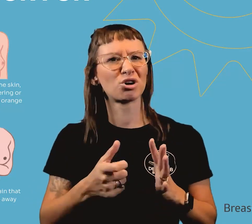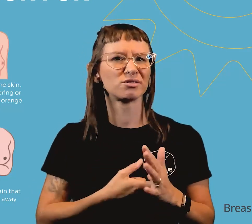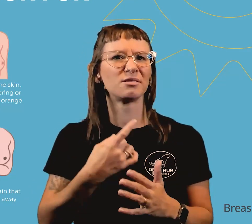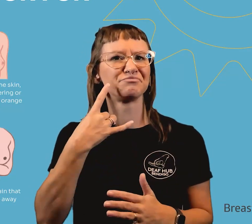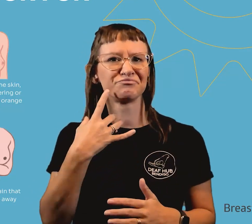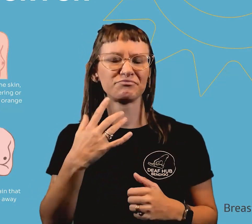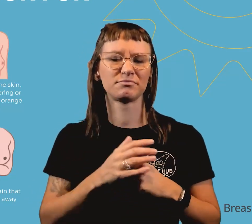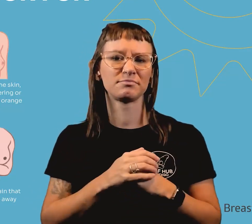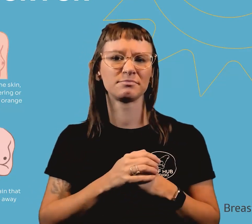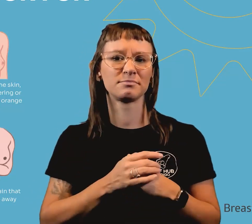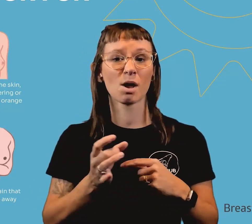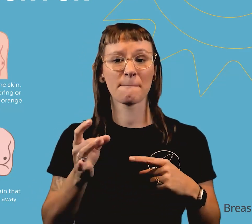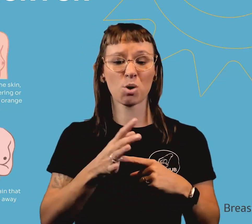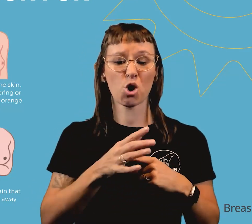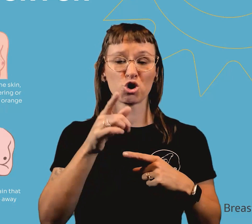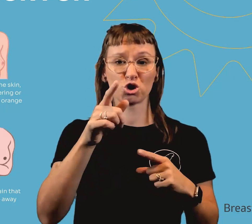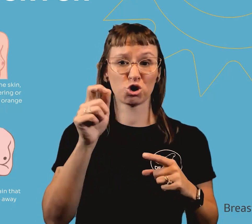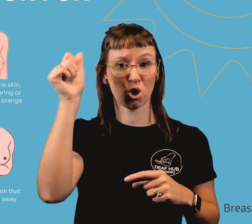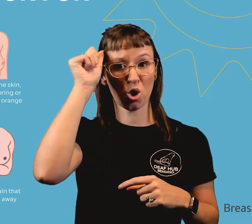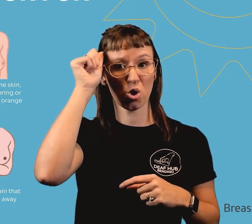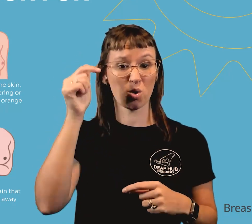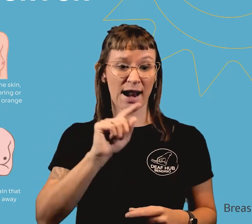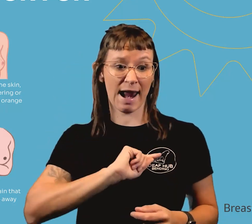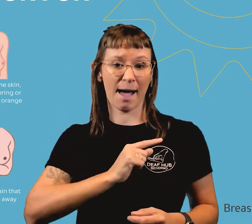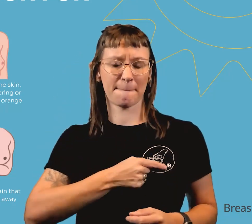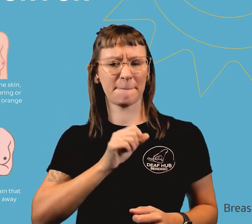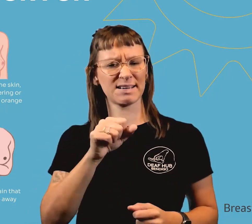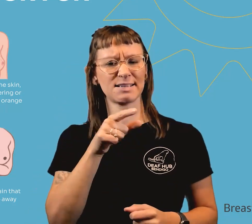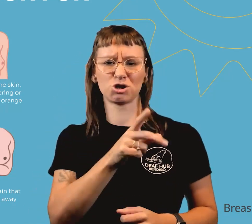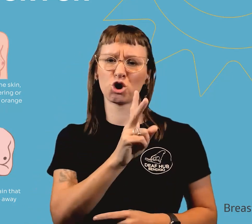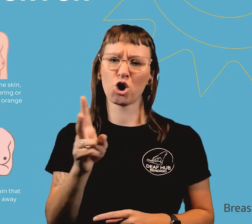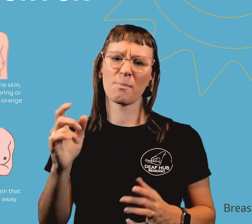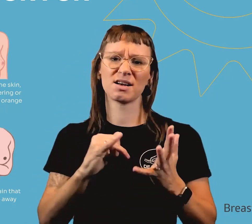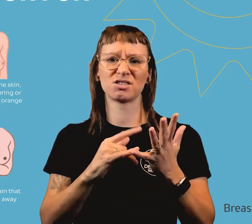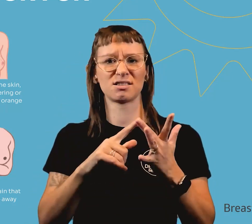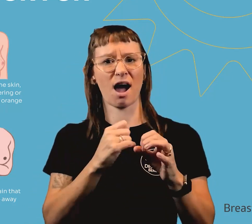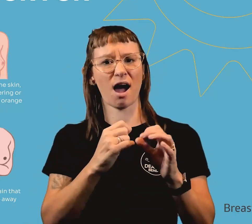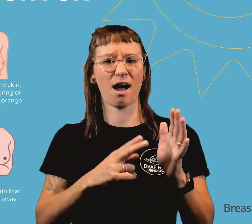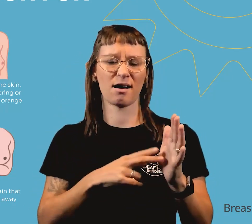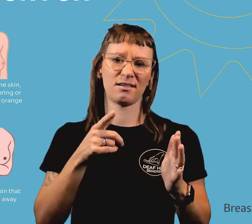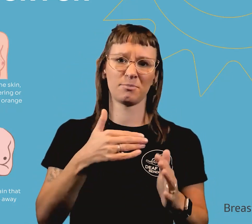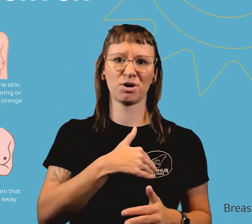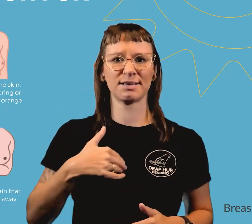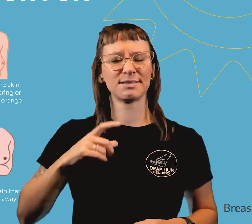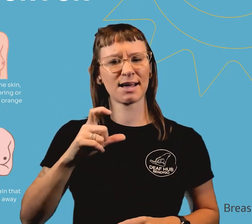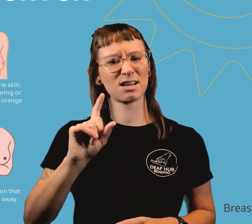if it occurs in one breast only and is persistent. Please be aware that while a new breast lump is